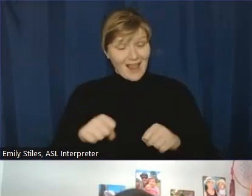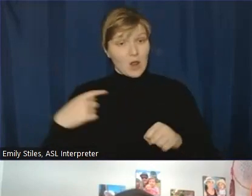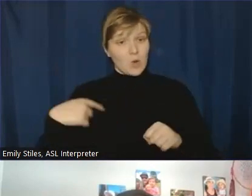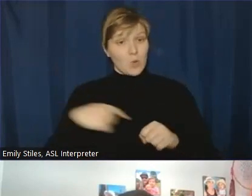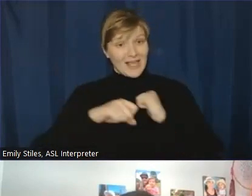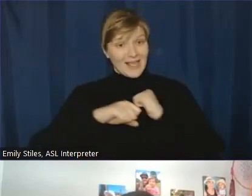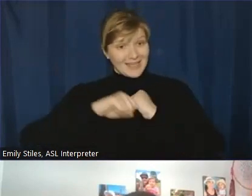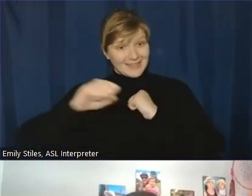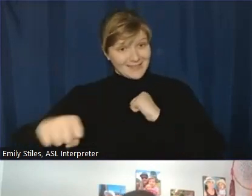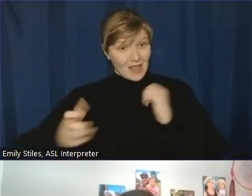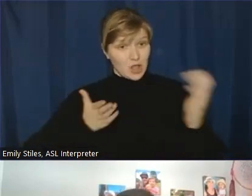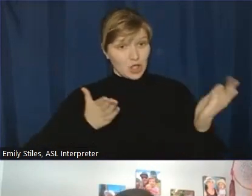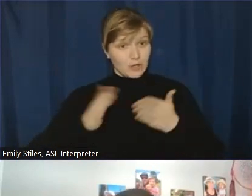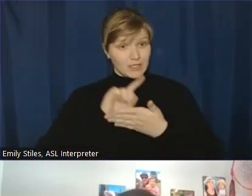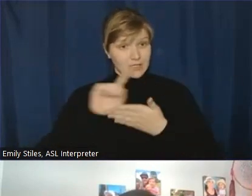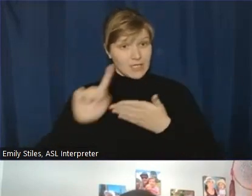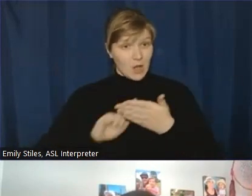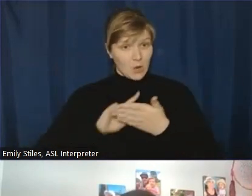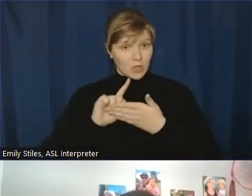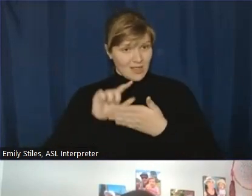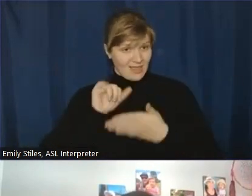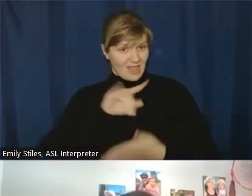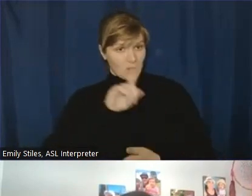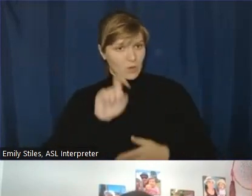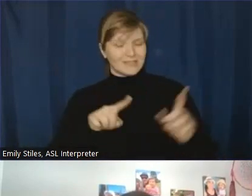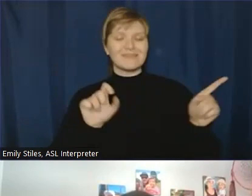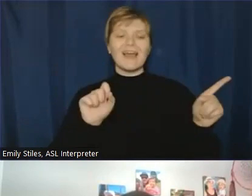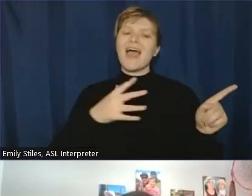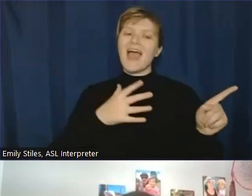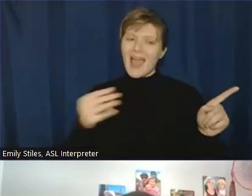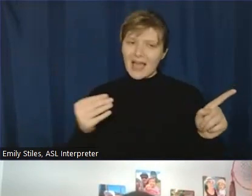and then also they’re asking for some potential paths forward. I thought